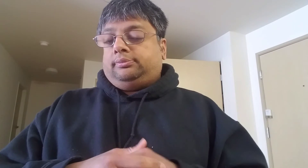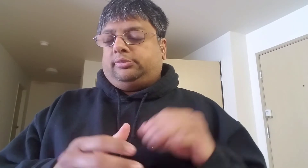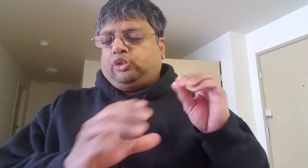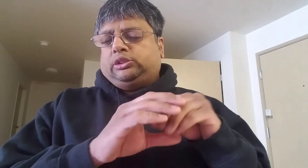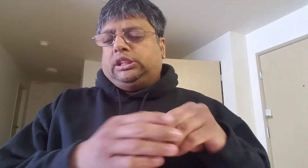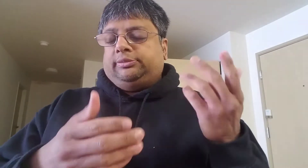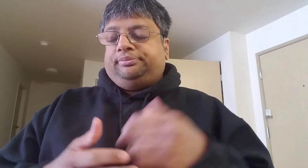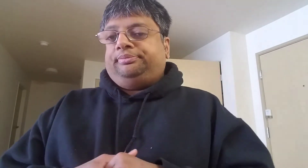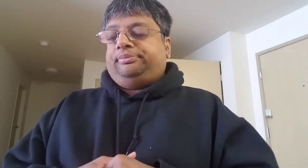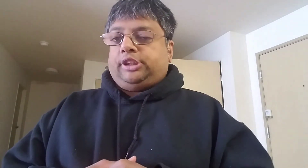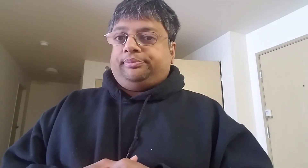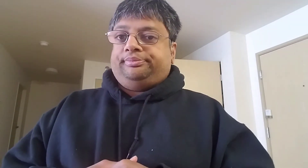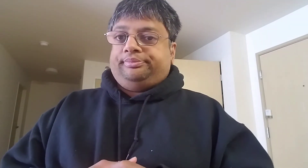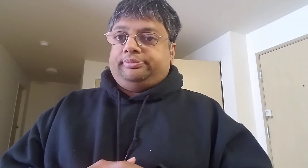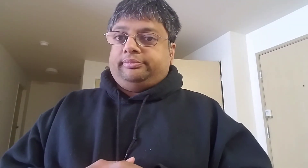"groceries" (I probably signed it wrong).